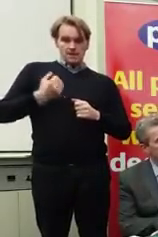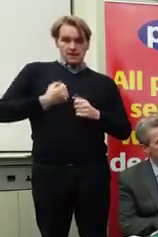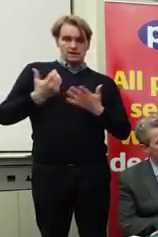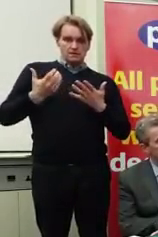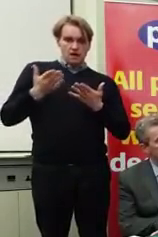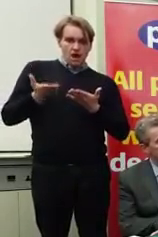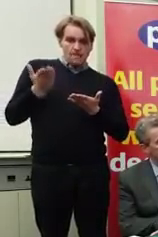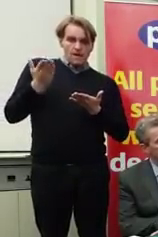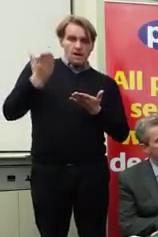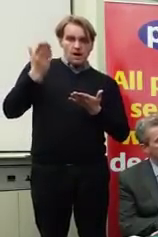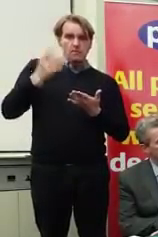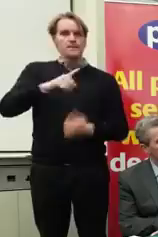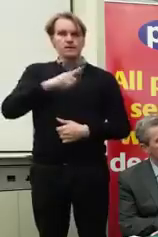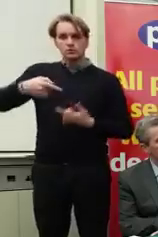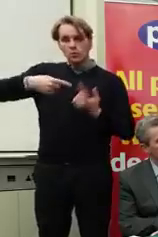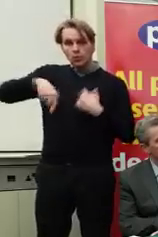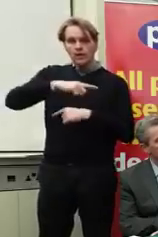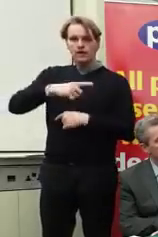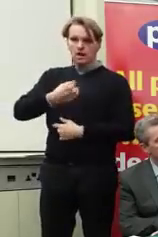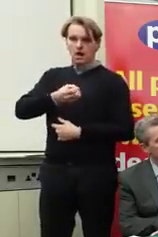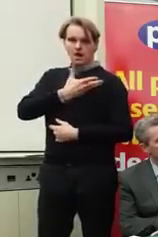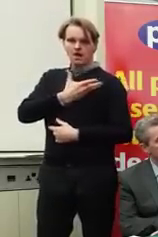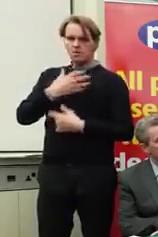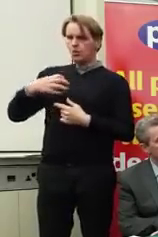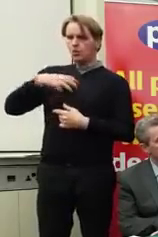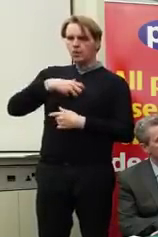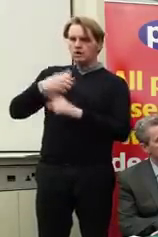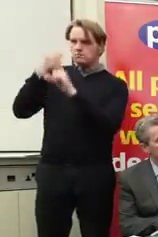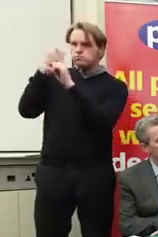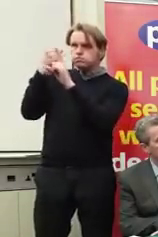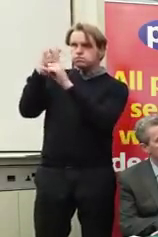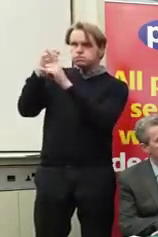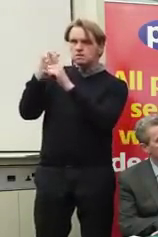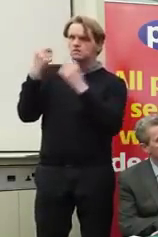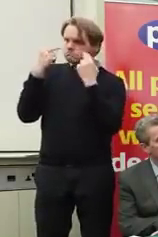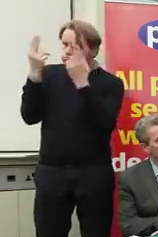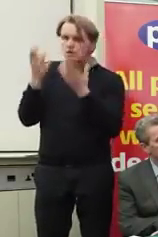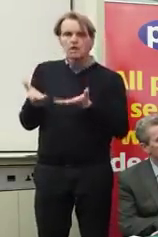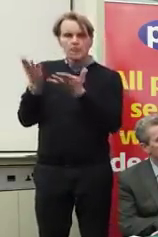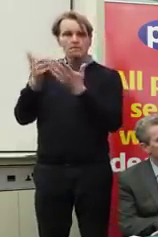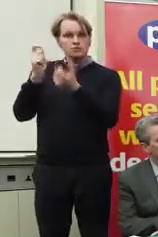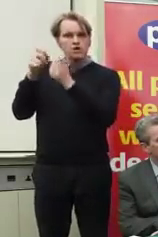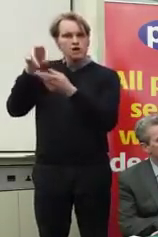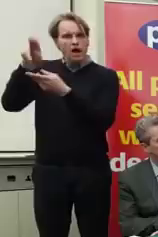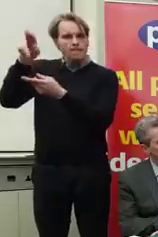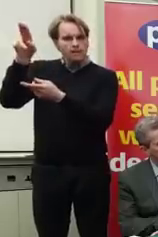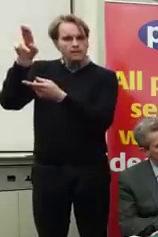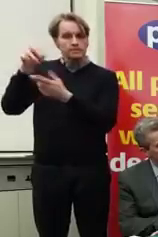we're waging and where we're forced him to break the pay cap. The other issue, that well the issues that came up today, was we were just pointing out in every